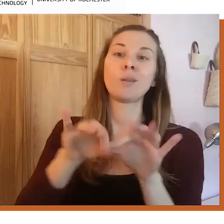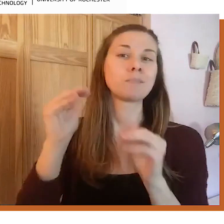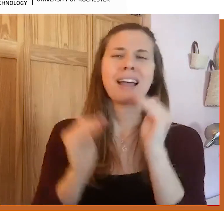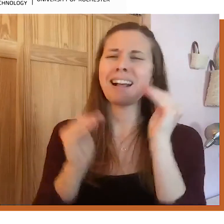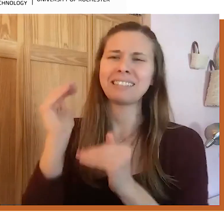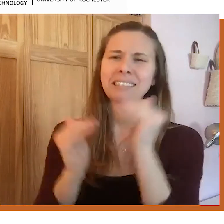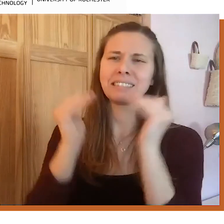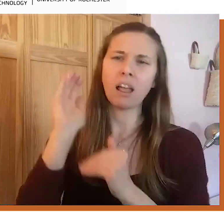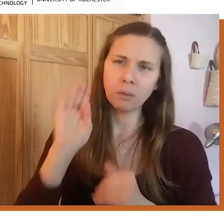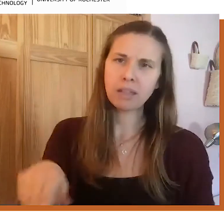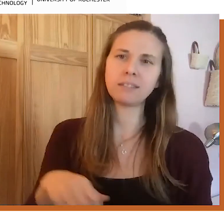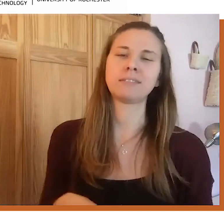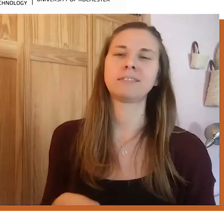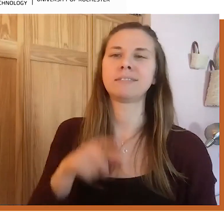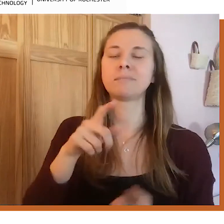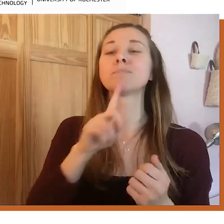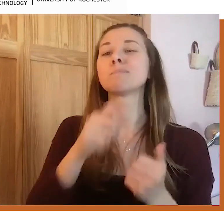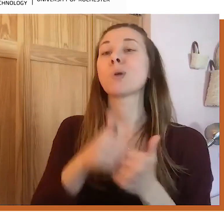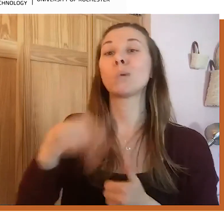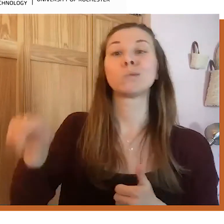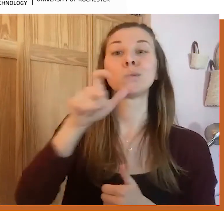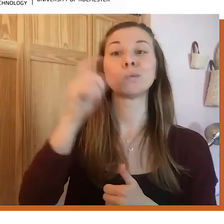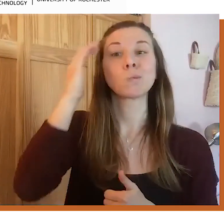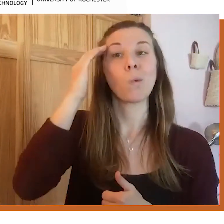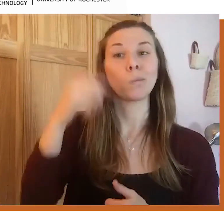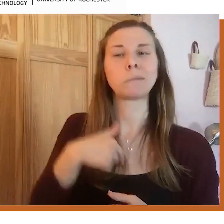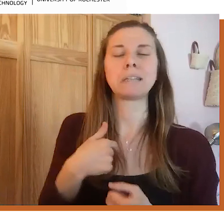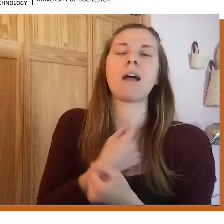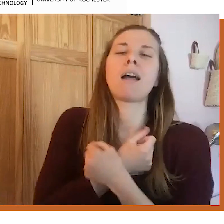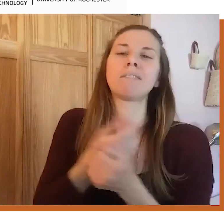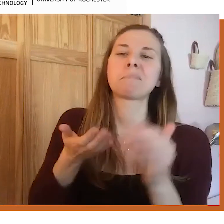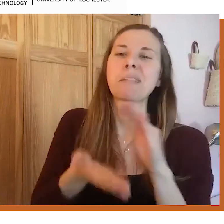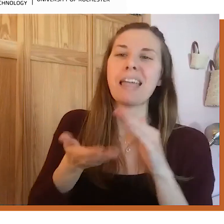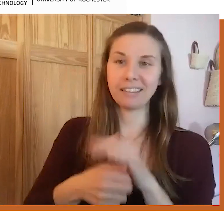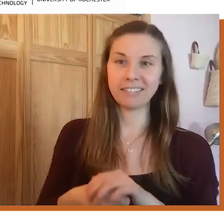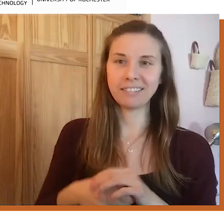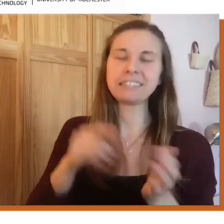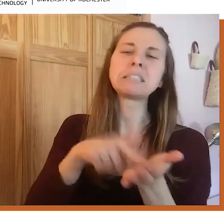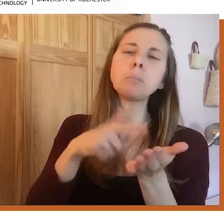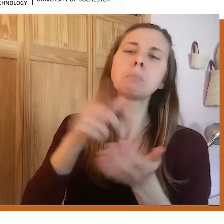The third is that it's important to balance everything you do. Most of you who know me know that I love baking,